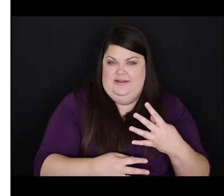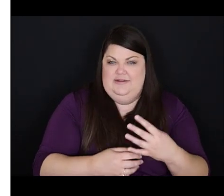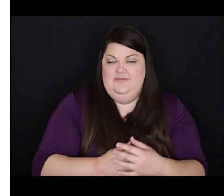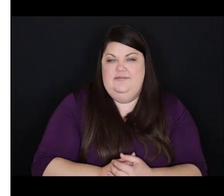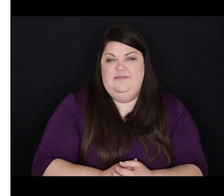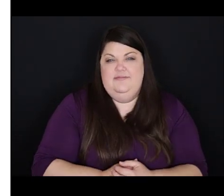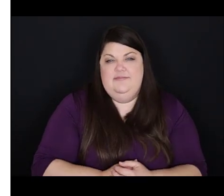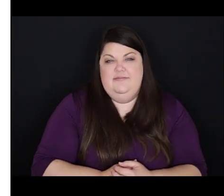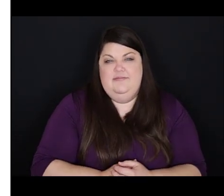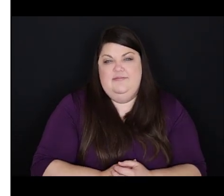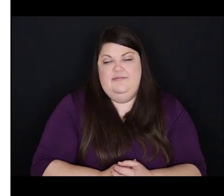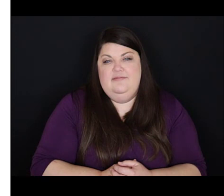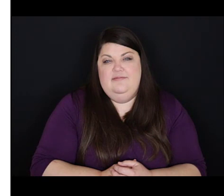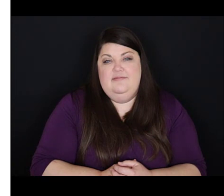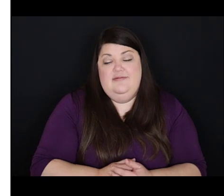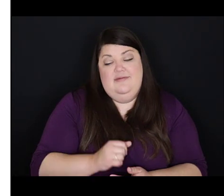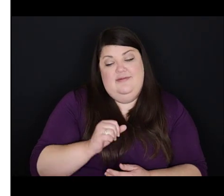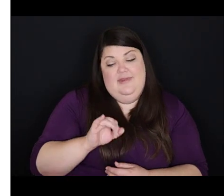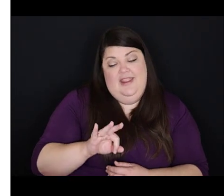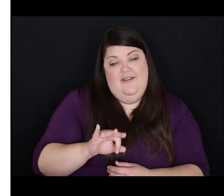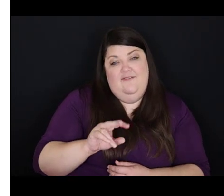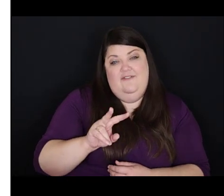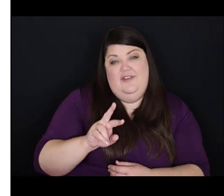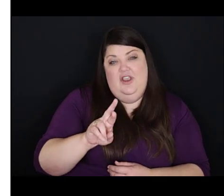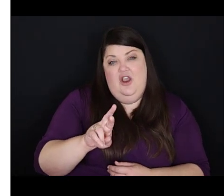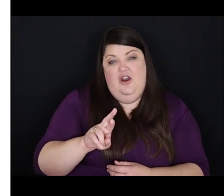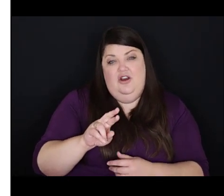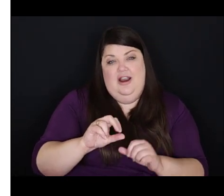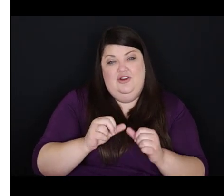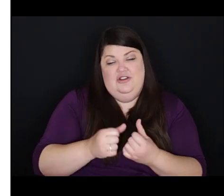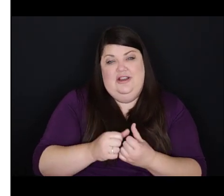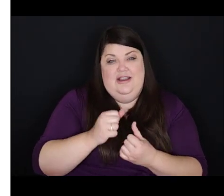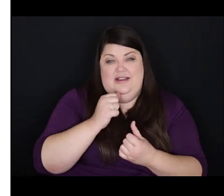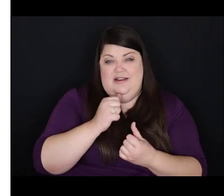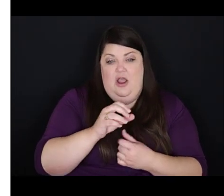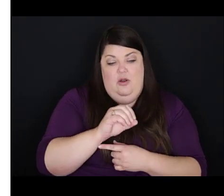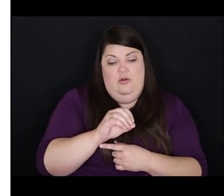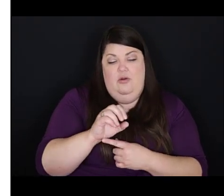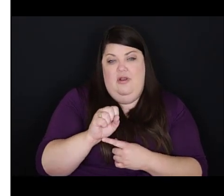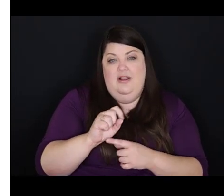If the VR agency is not under an order of selection but maintaining its priority categories,